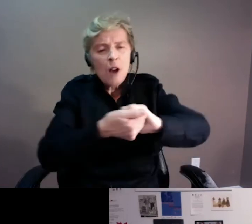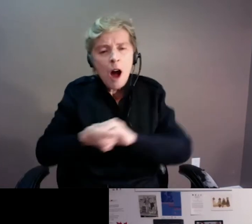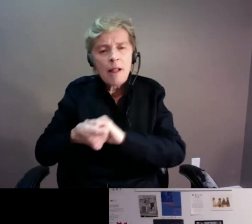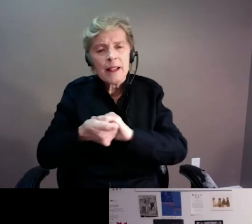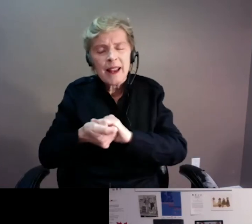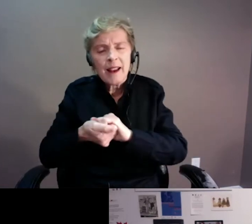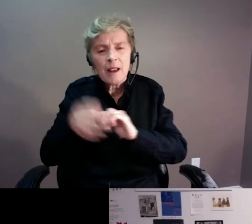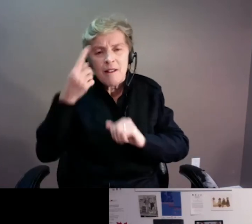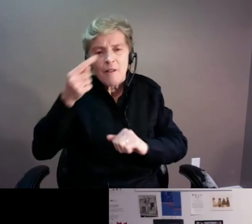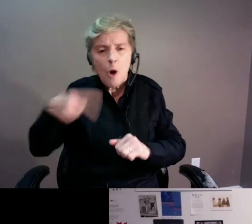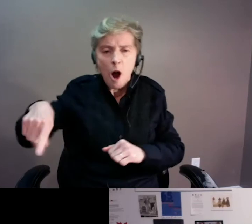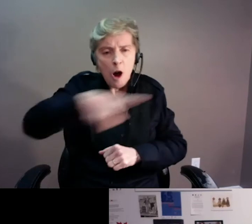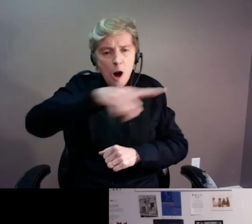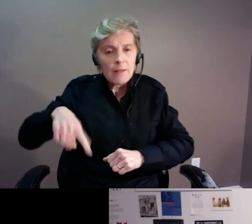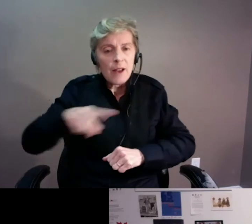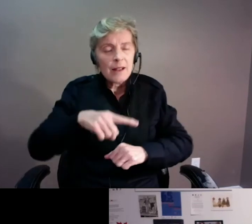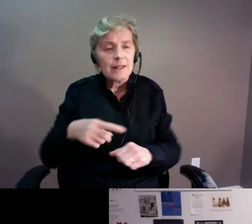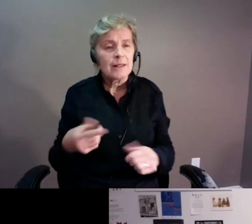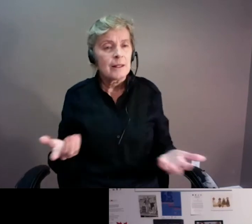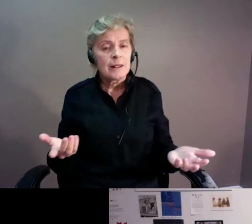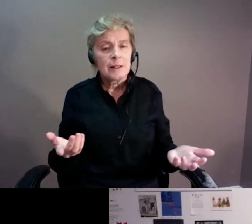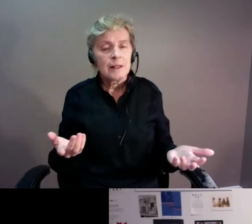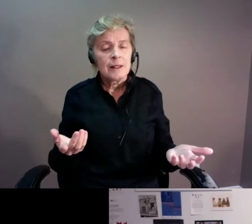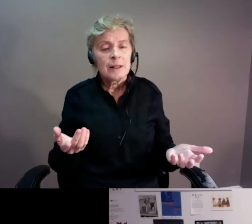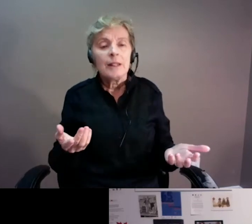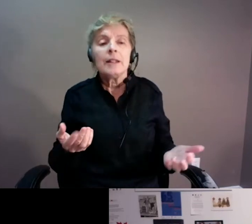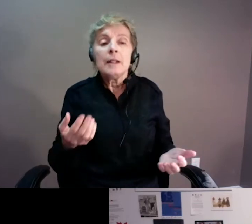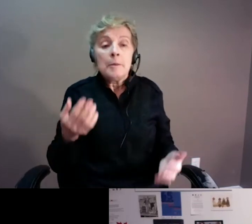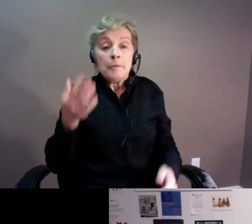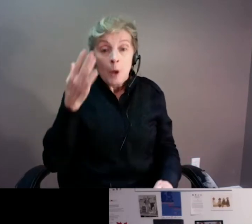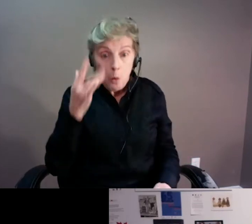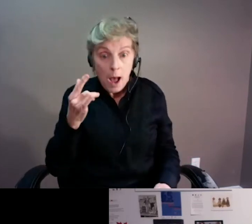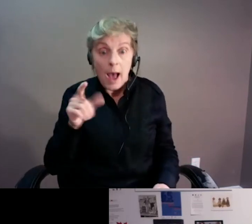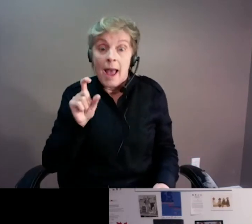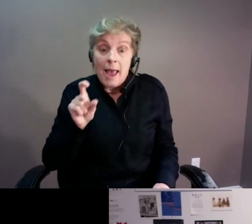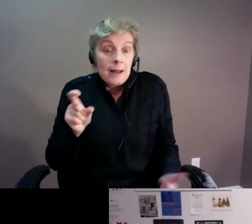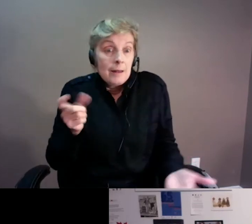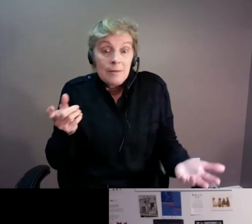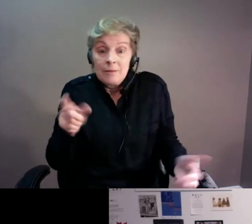nothing expresses this more clearly than the reason why we have to take disability,